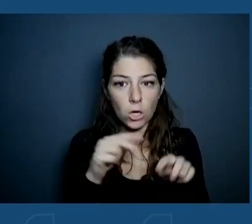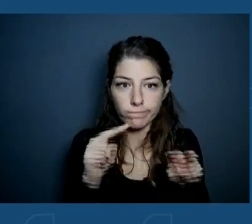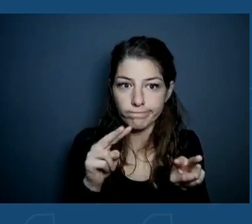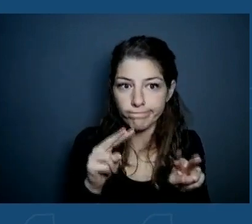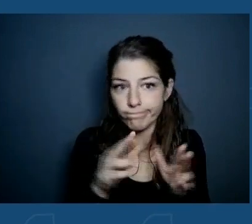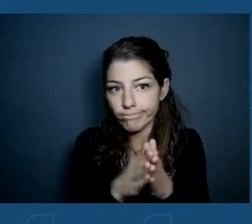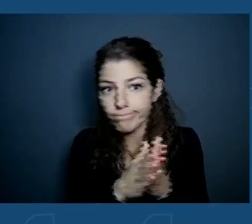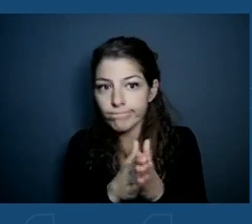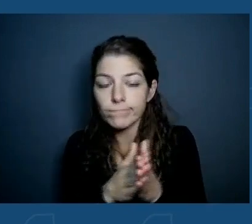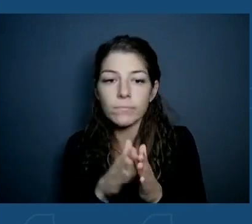WE HAVE HAS ACTIVITY AGAINST